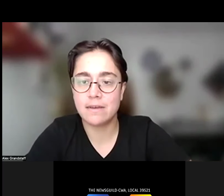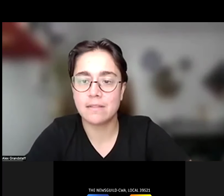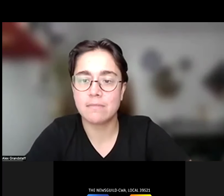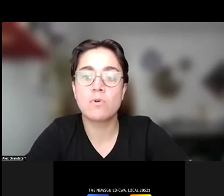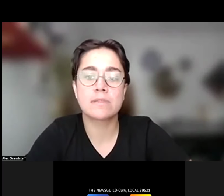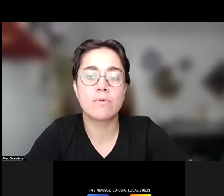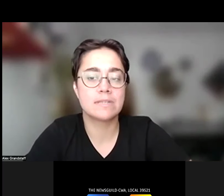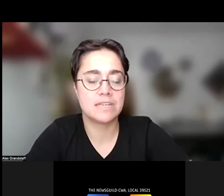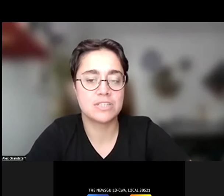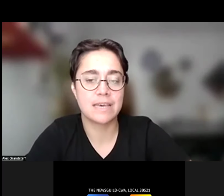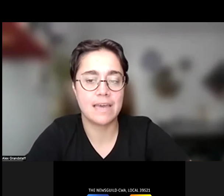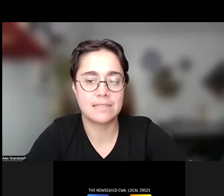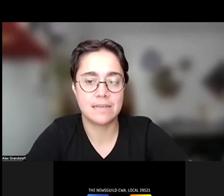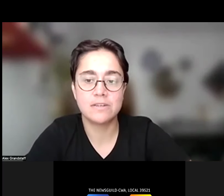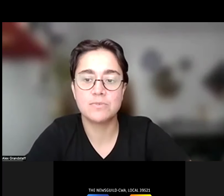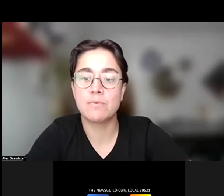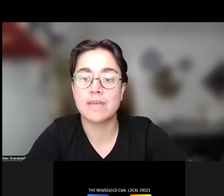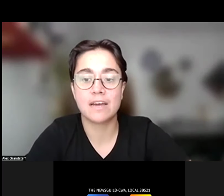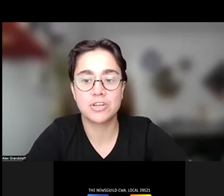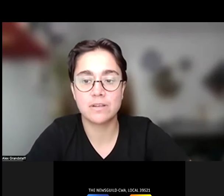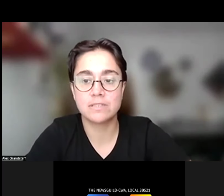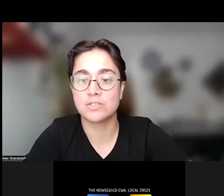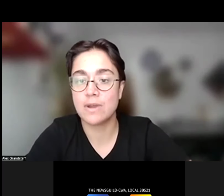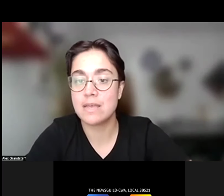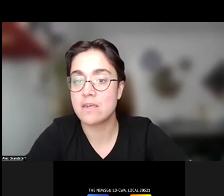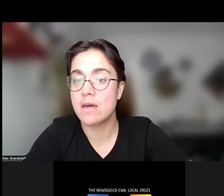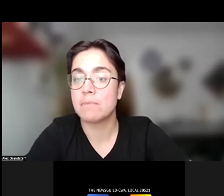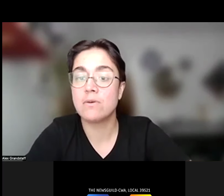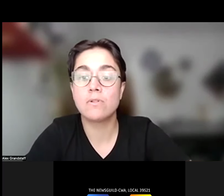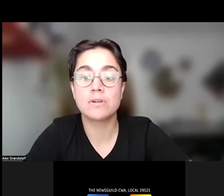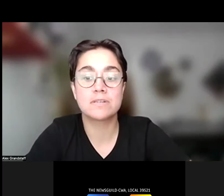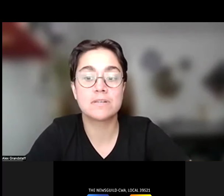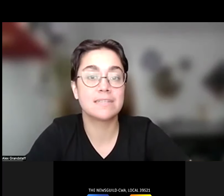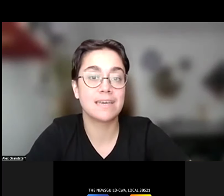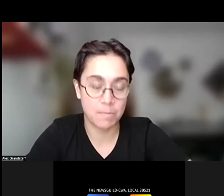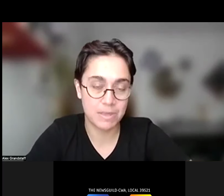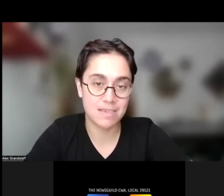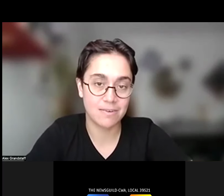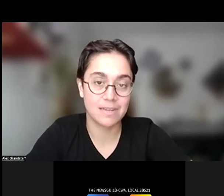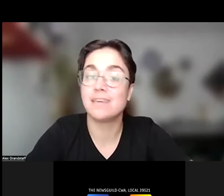can be very useful at times like this because it is harder to ignore shared numbers. Getting